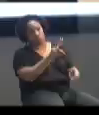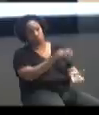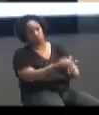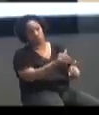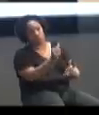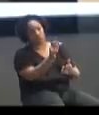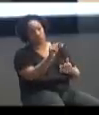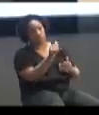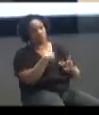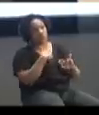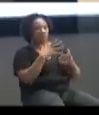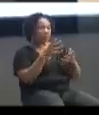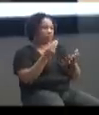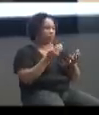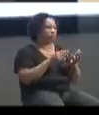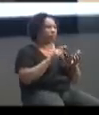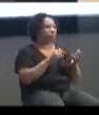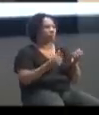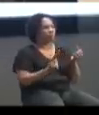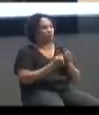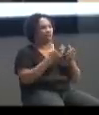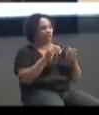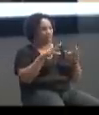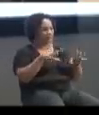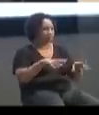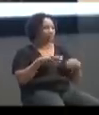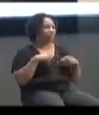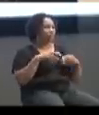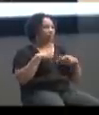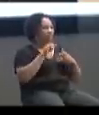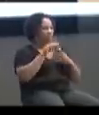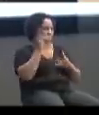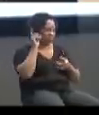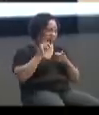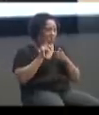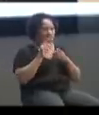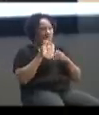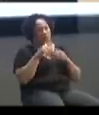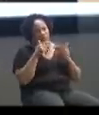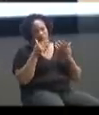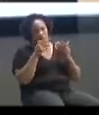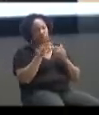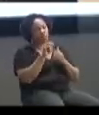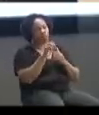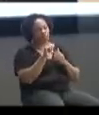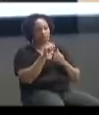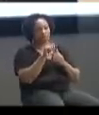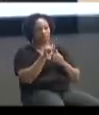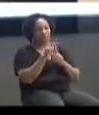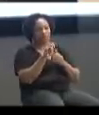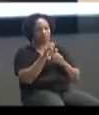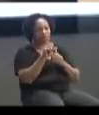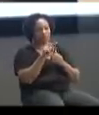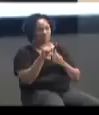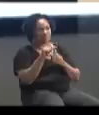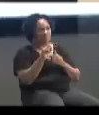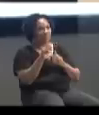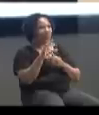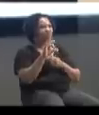WE ARE PROMOTING AND ADOPTING SUSTAINABLE WORK SPACES THAT REDUCE OUR REAL ESTATE FOOTPRINT BY ENCOURAGING JOINT USE OF